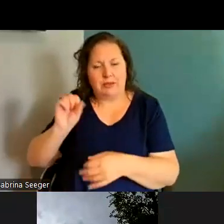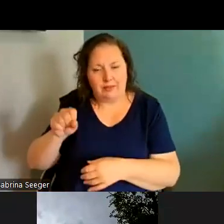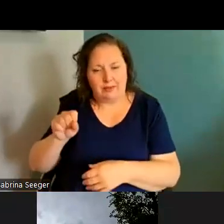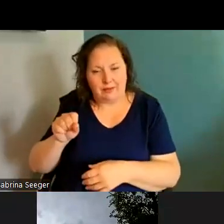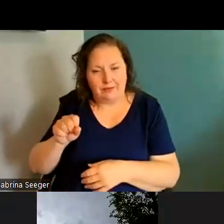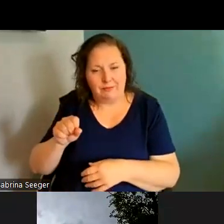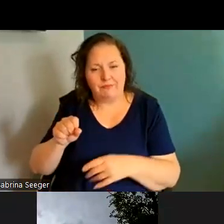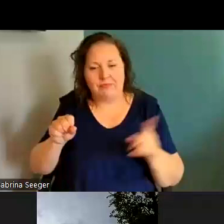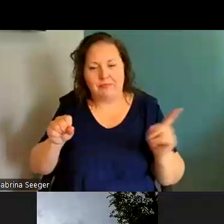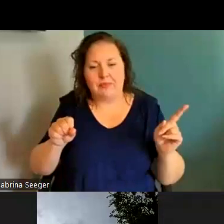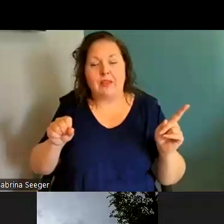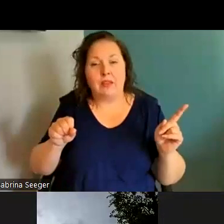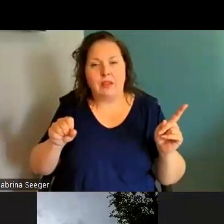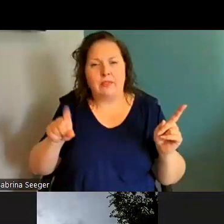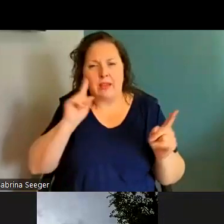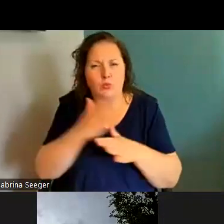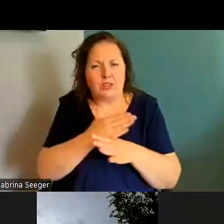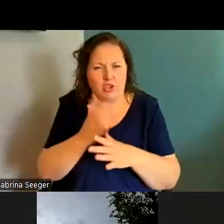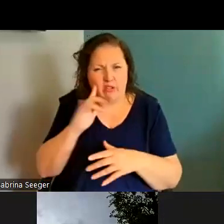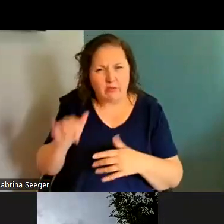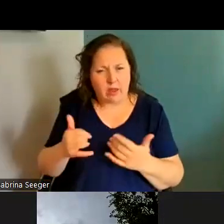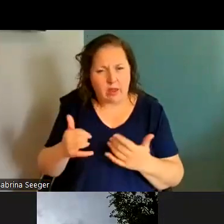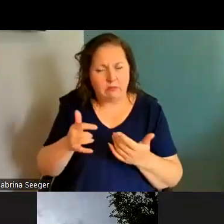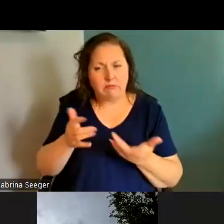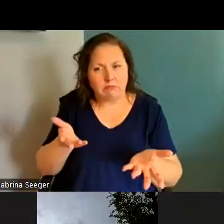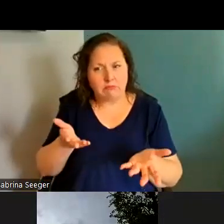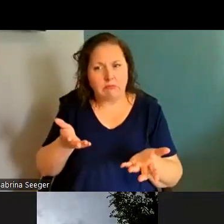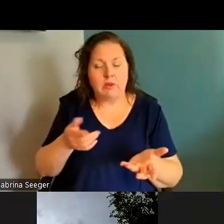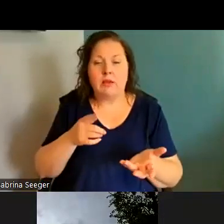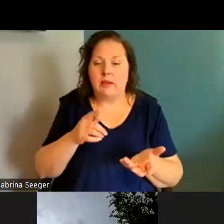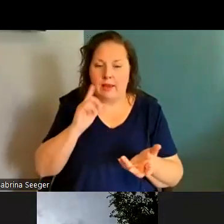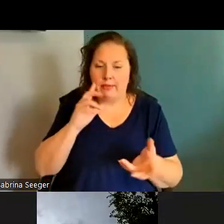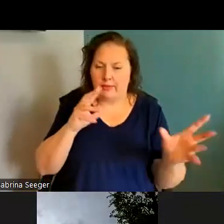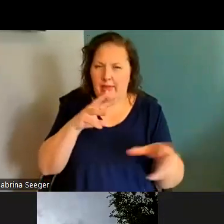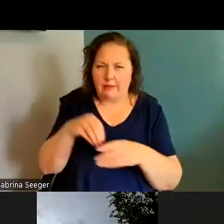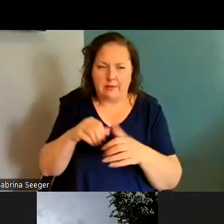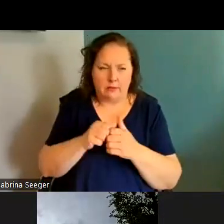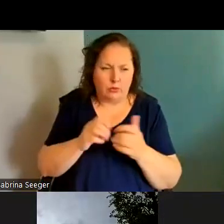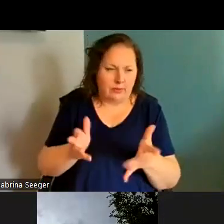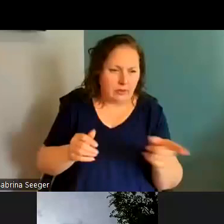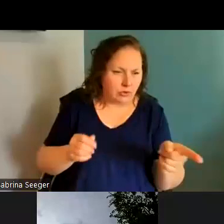skills that you can share? I think those were included in the chat. Correct me if I'm wrong?